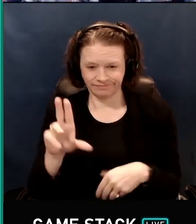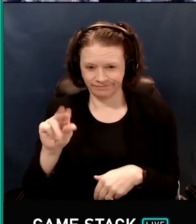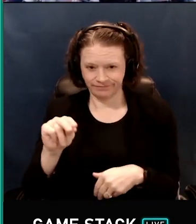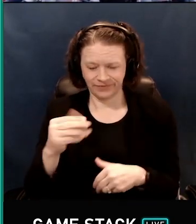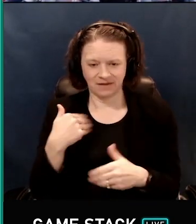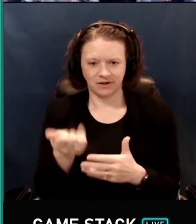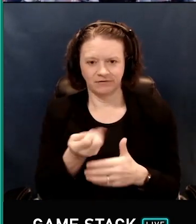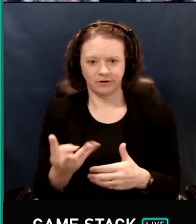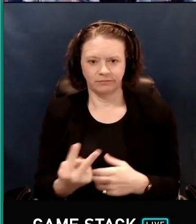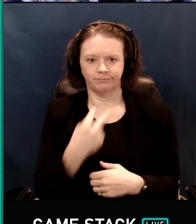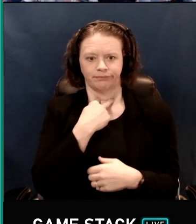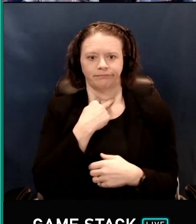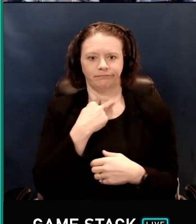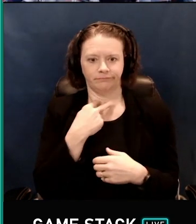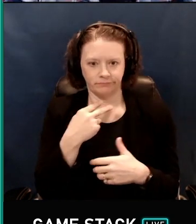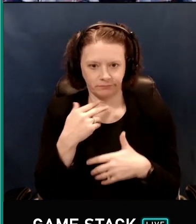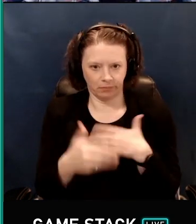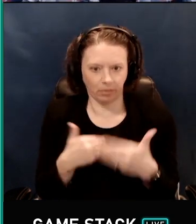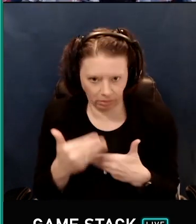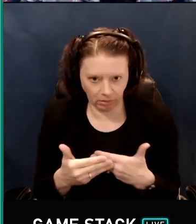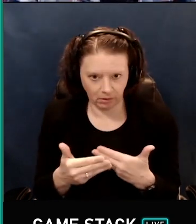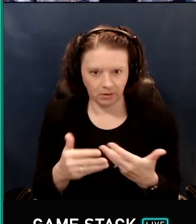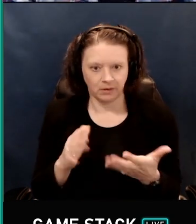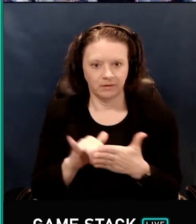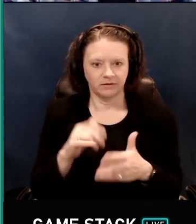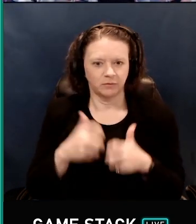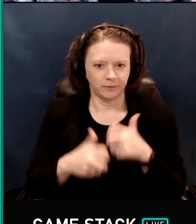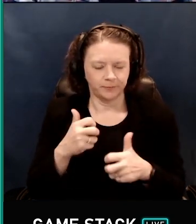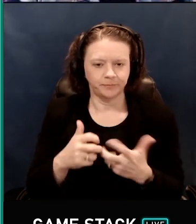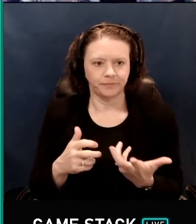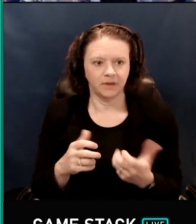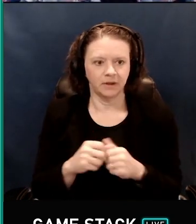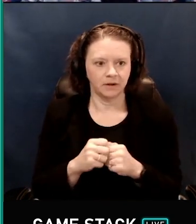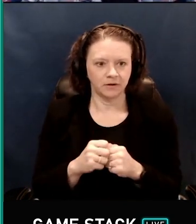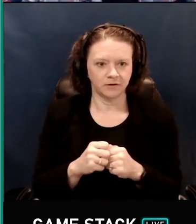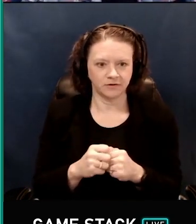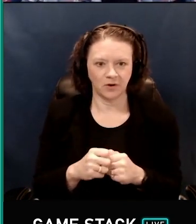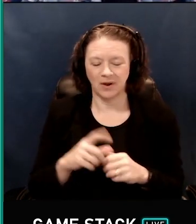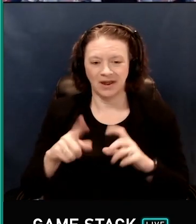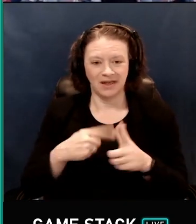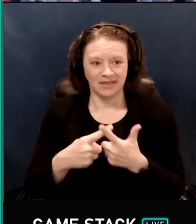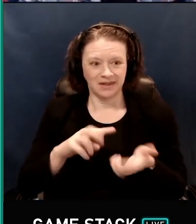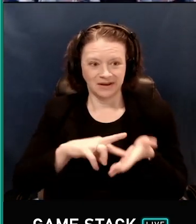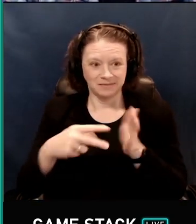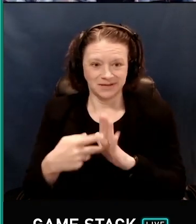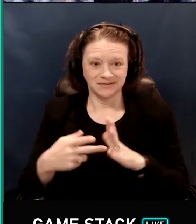but it essentially prevents it from getting the maximum potential out of that hardware.